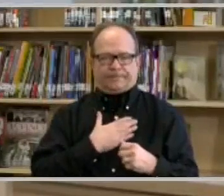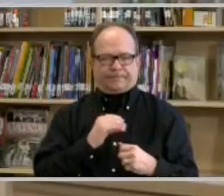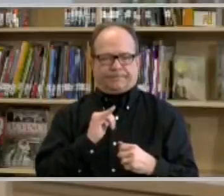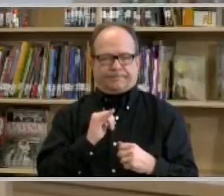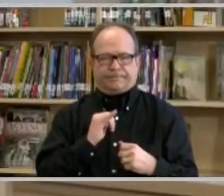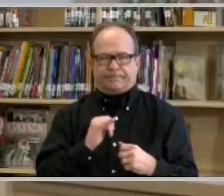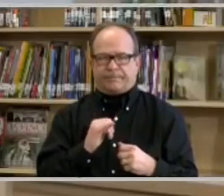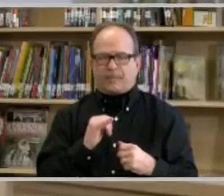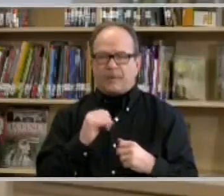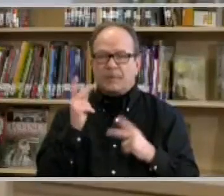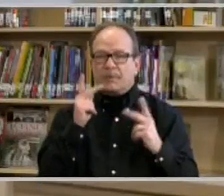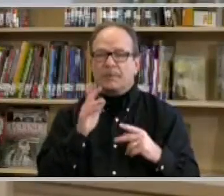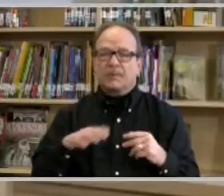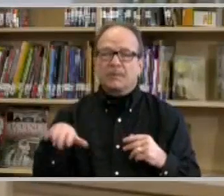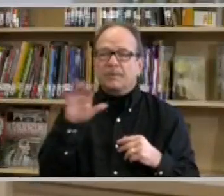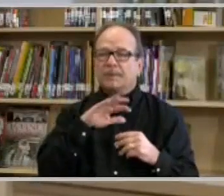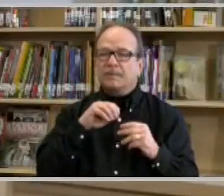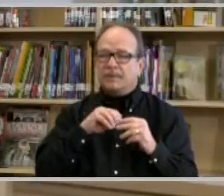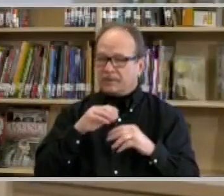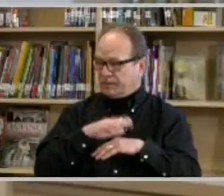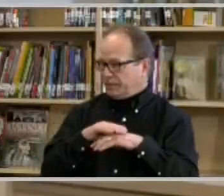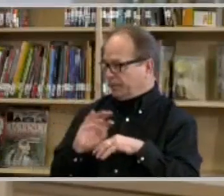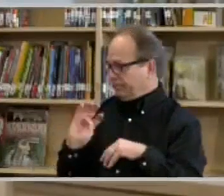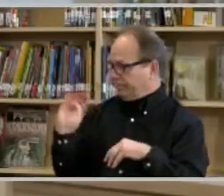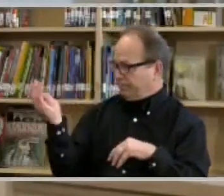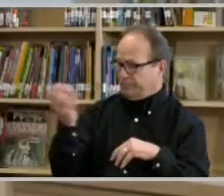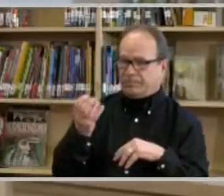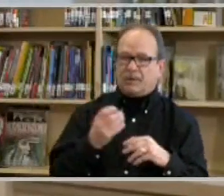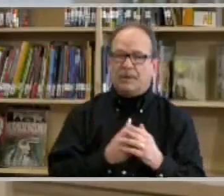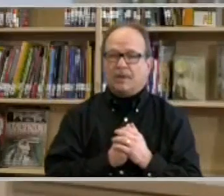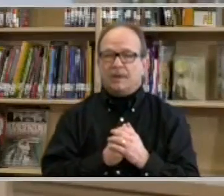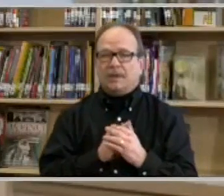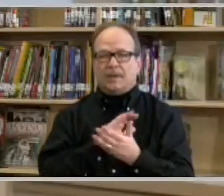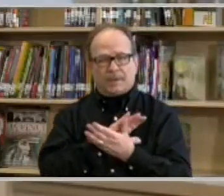MY HEART, AND I KNOW THE HEARTS